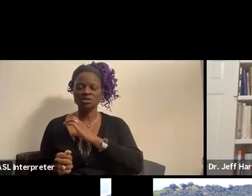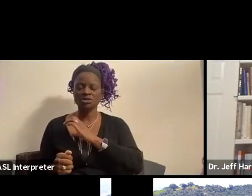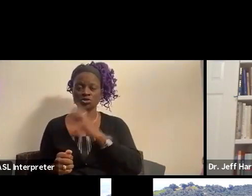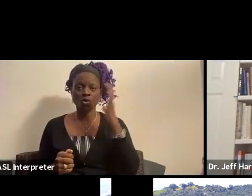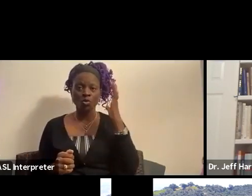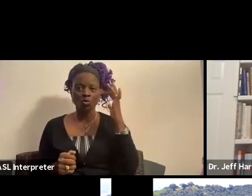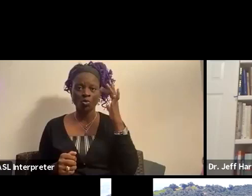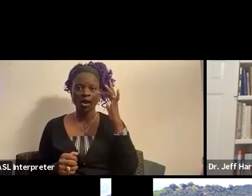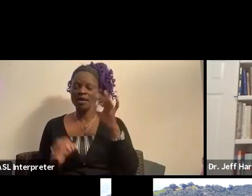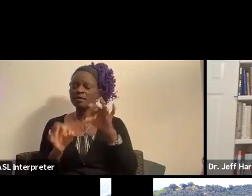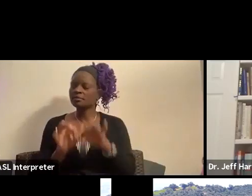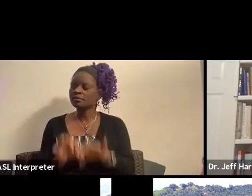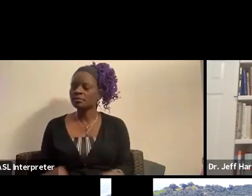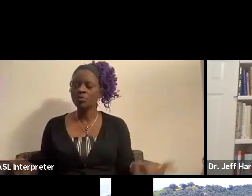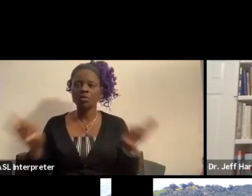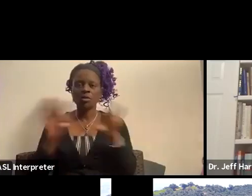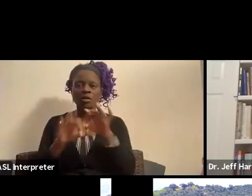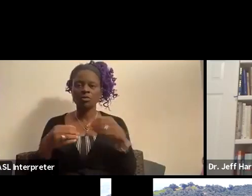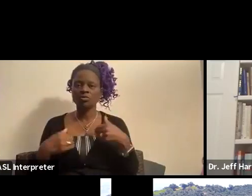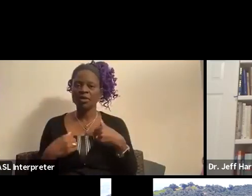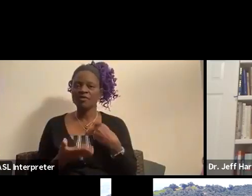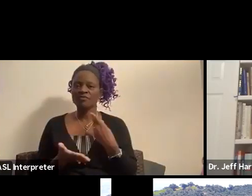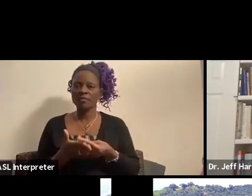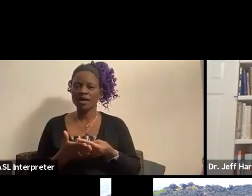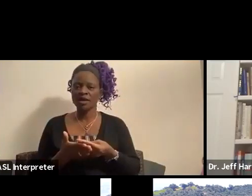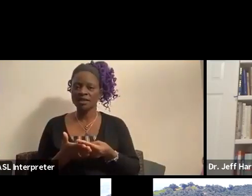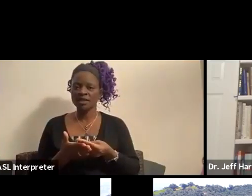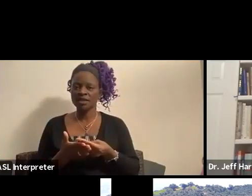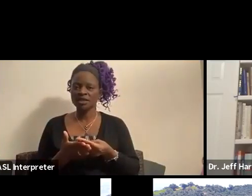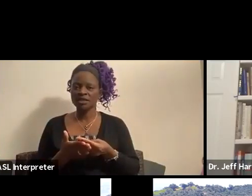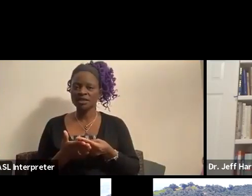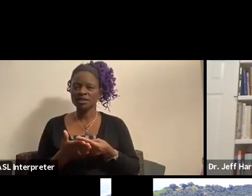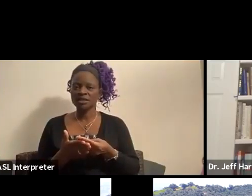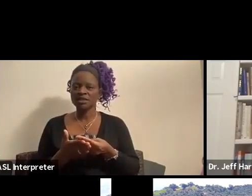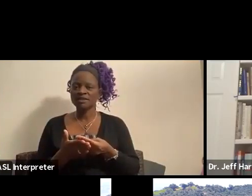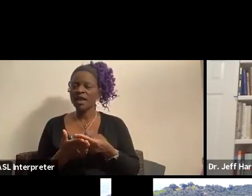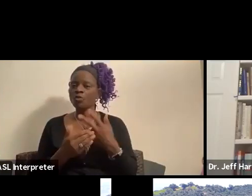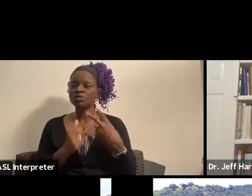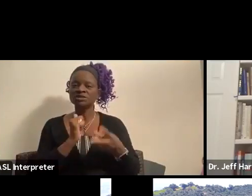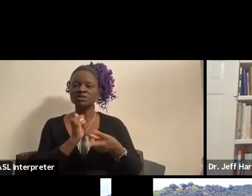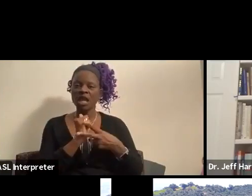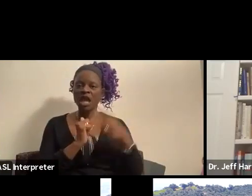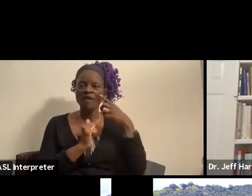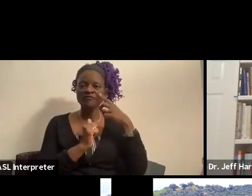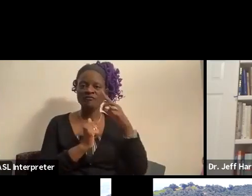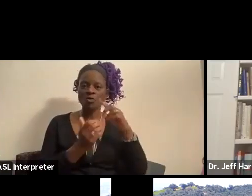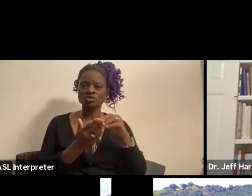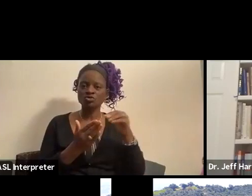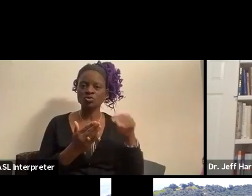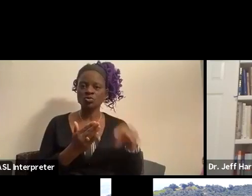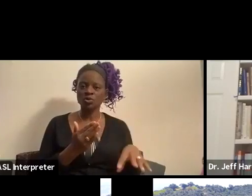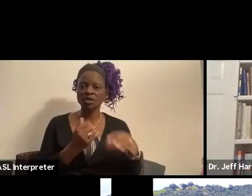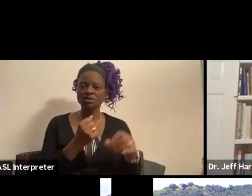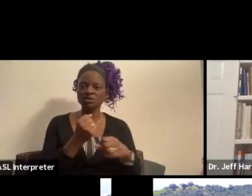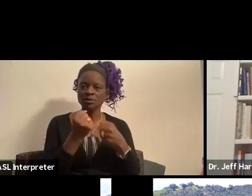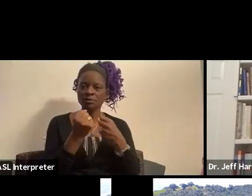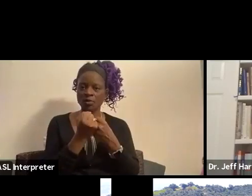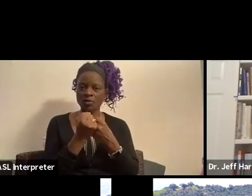have funds that are dedicated to student support, because I think supervisor